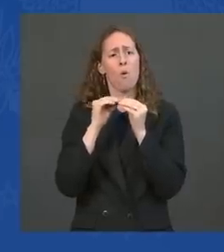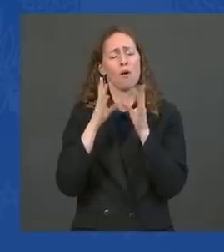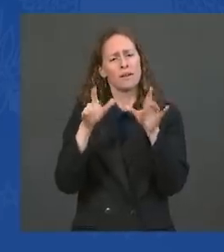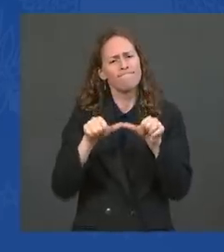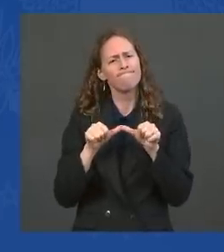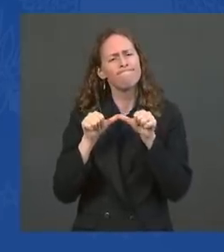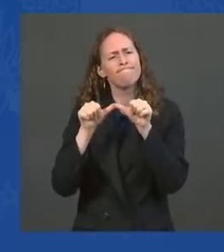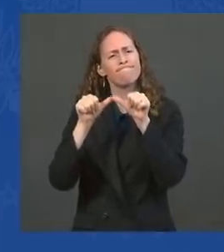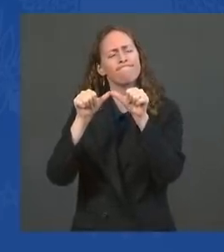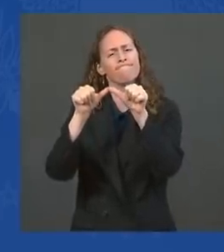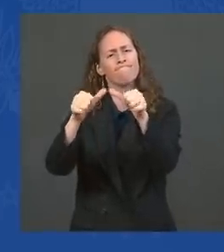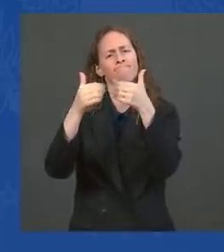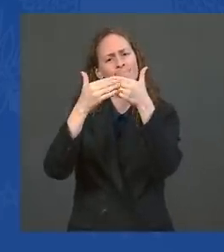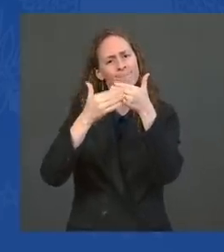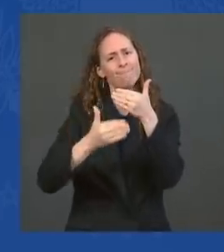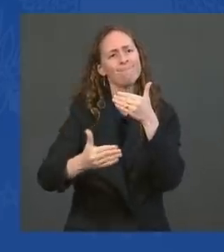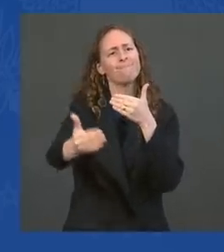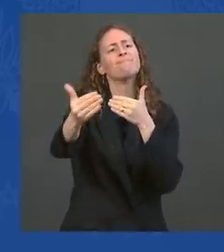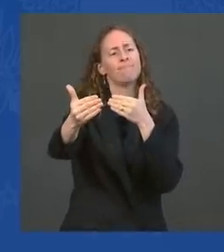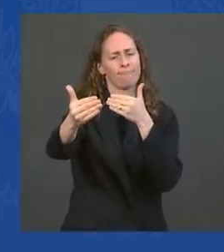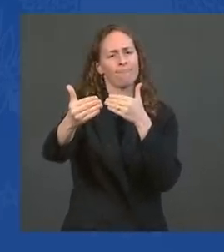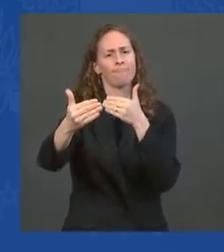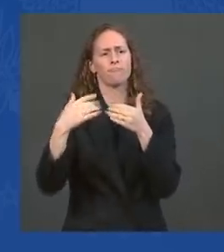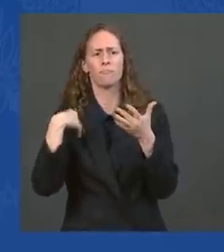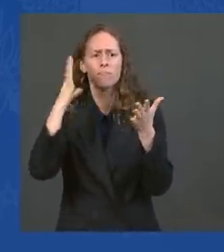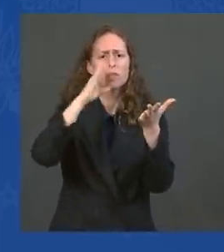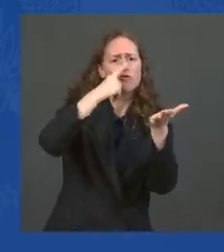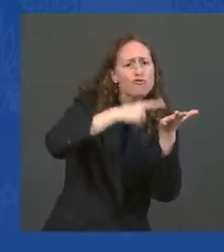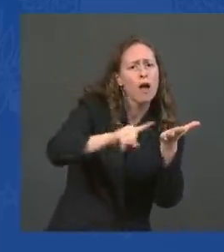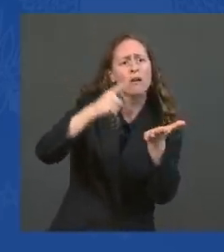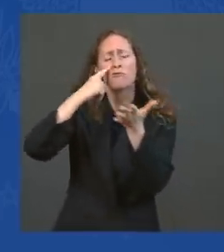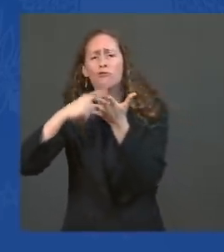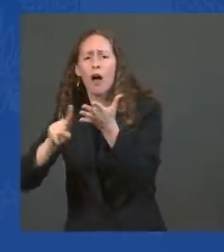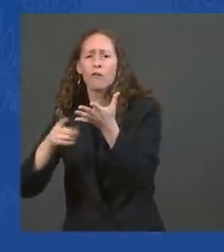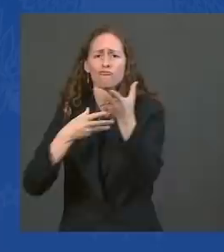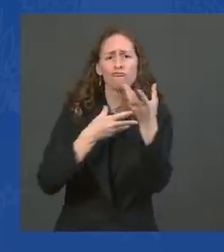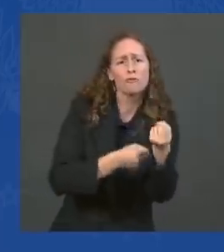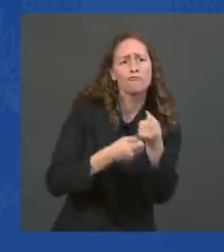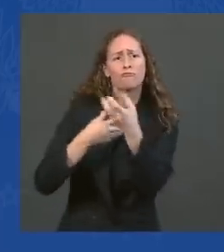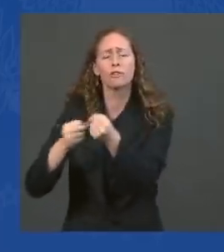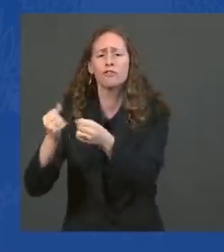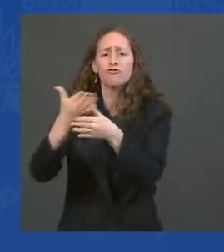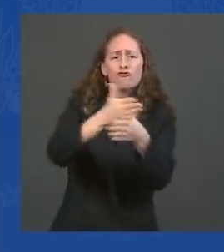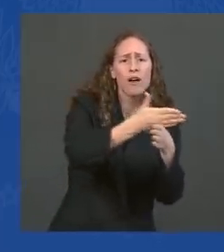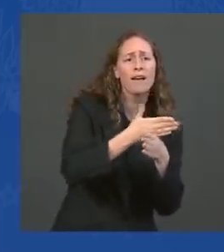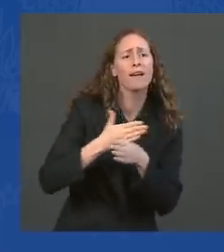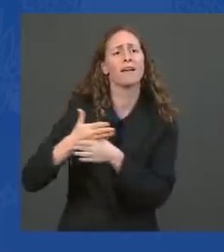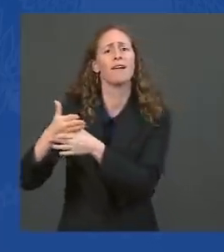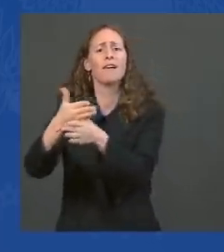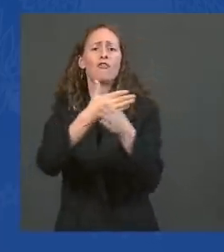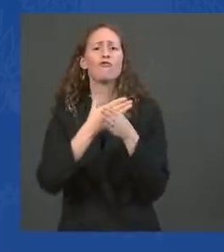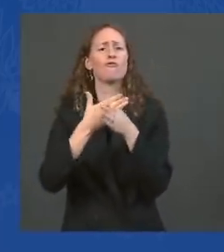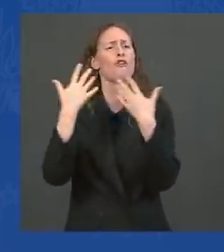reflecting the measure of trust between us, the depth of our friendship, and the enduring strength